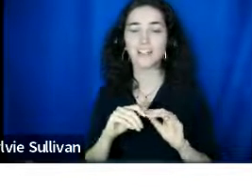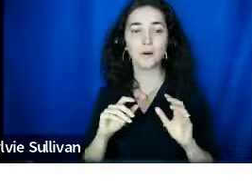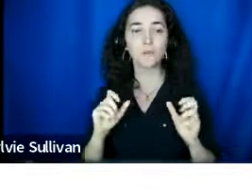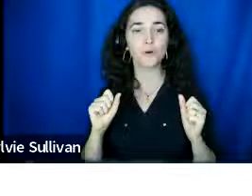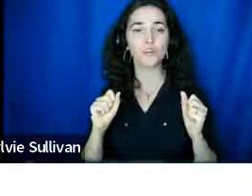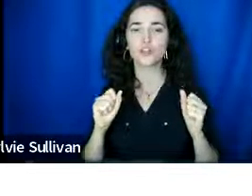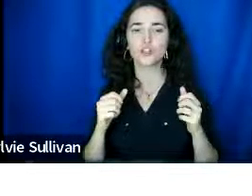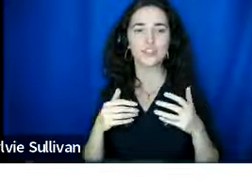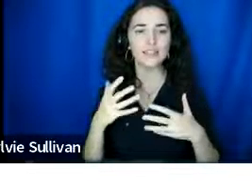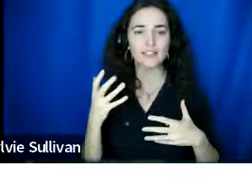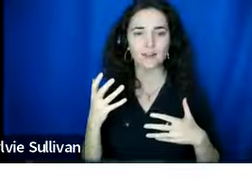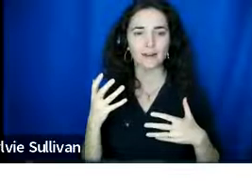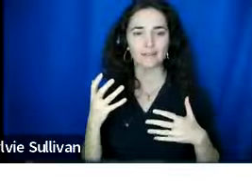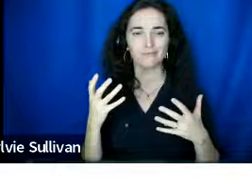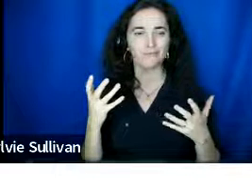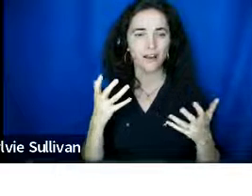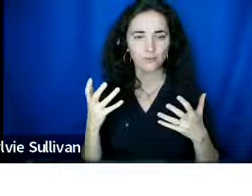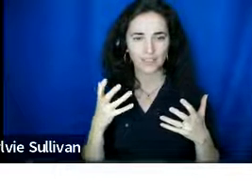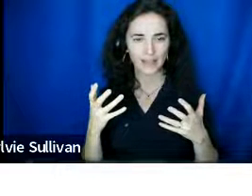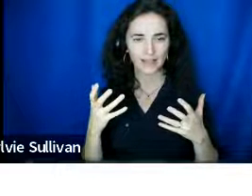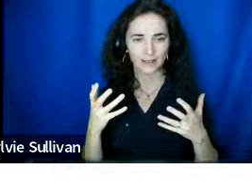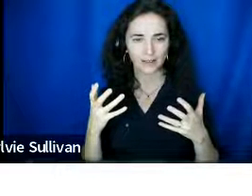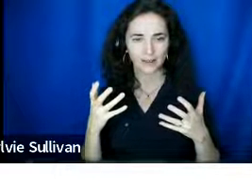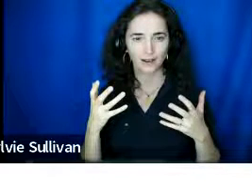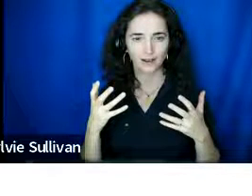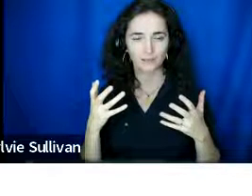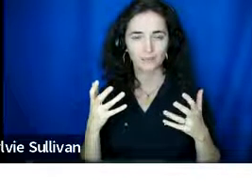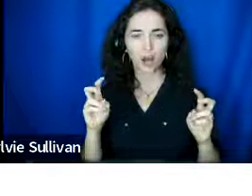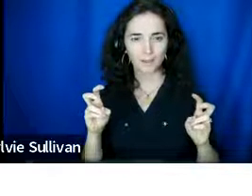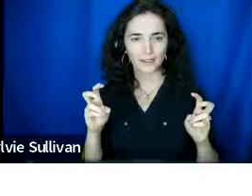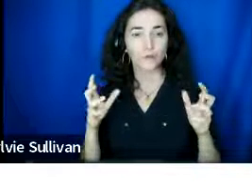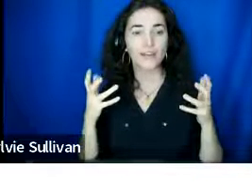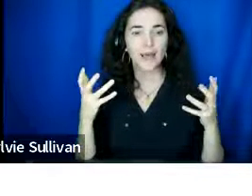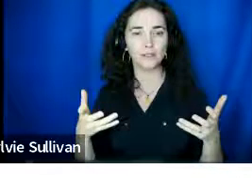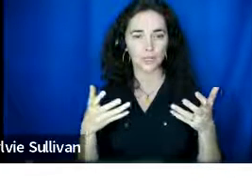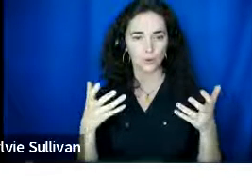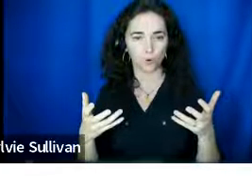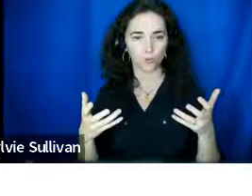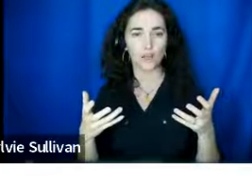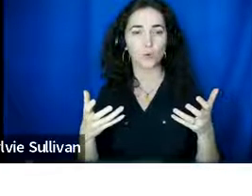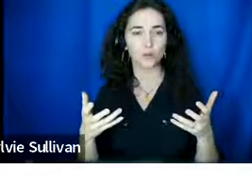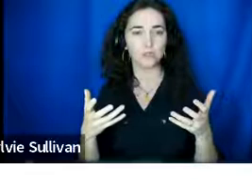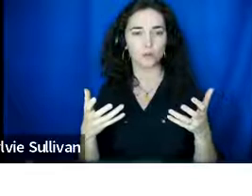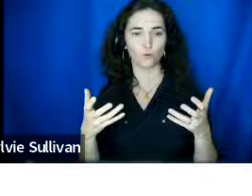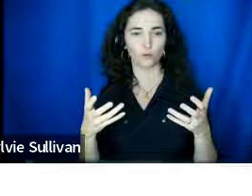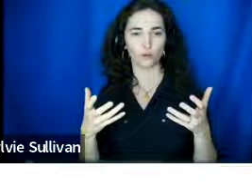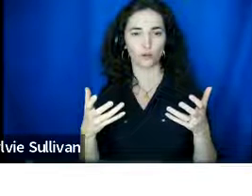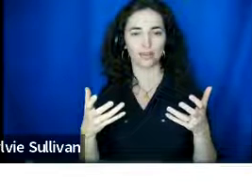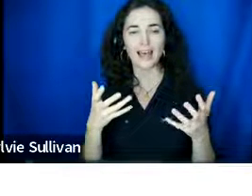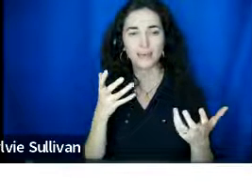go with that. Come up with just a list of about 5 to 10 topics or vocabulary words that would be useful to learn.